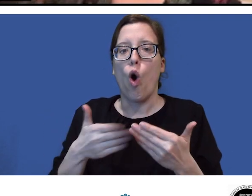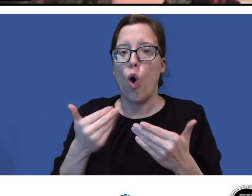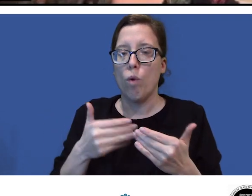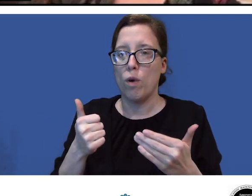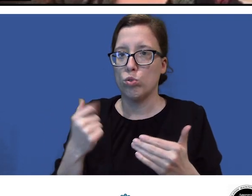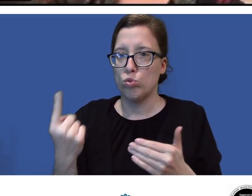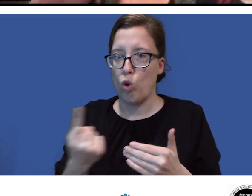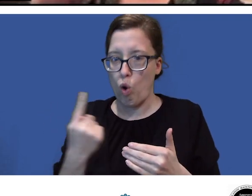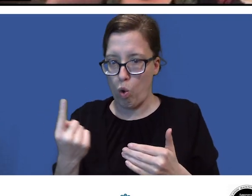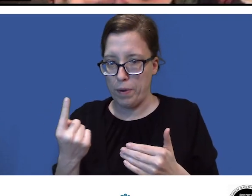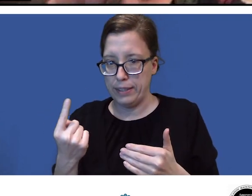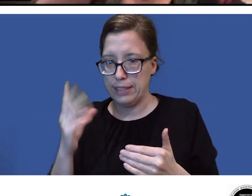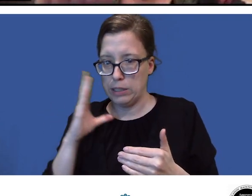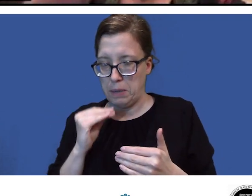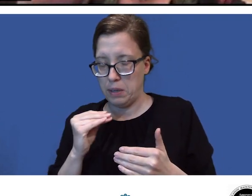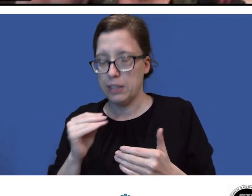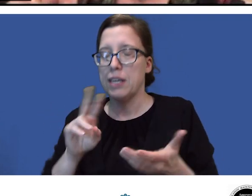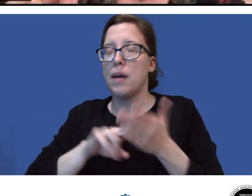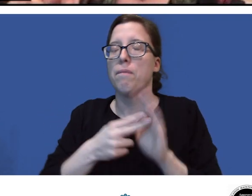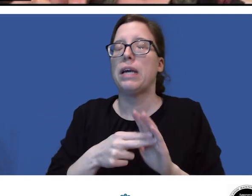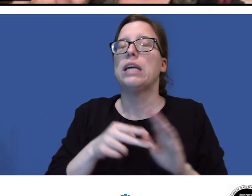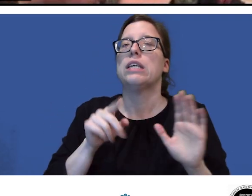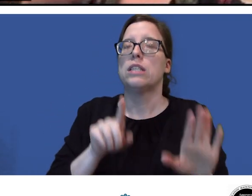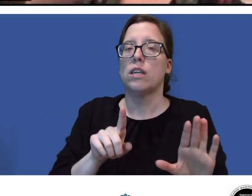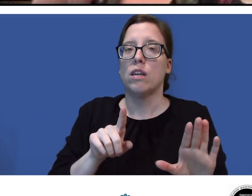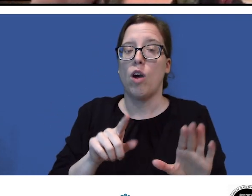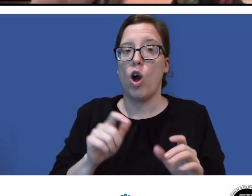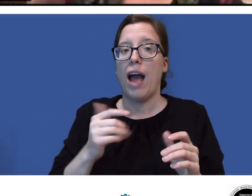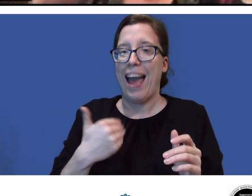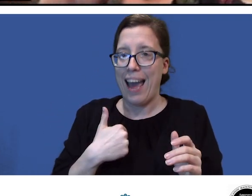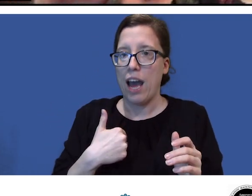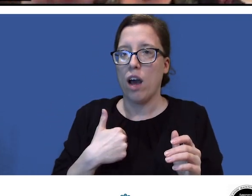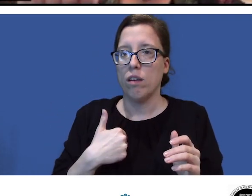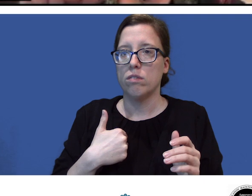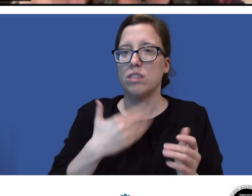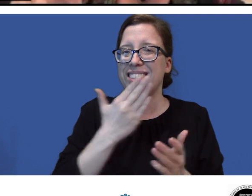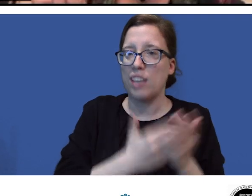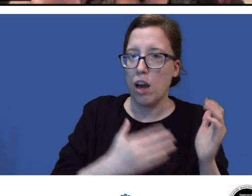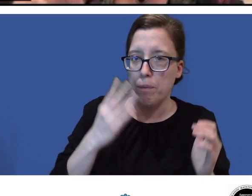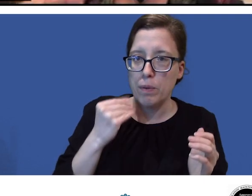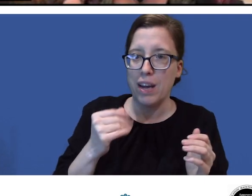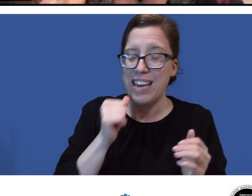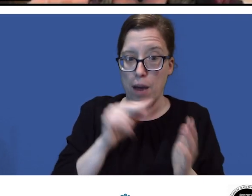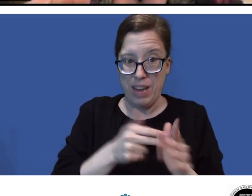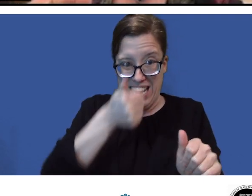It doesn't mean that every single learner experiences every single one of these things,